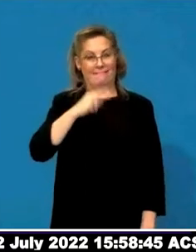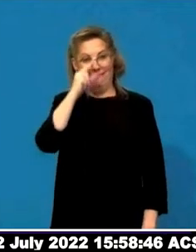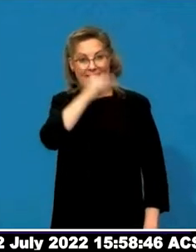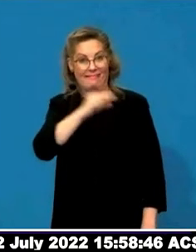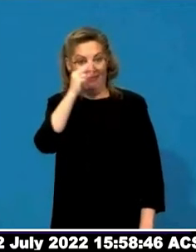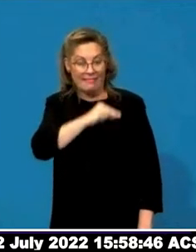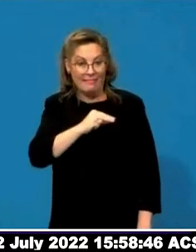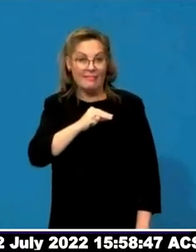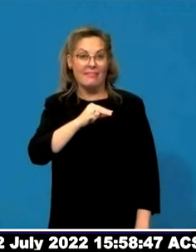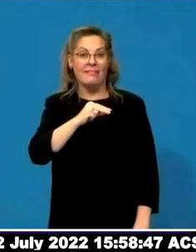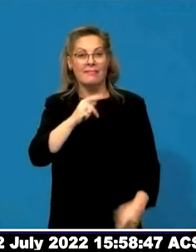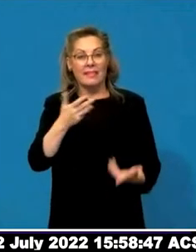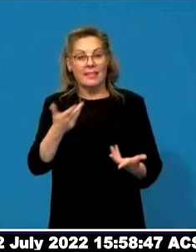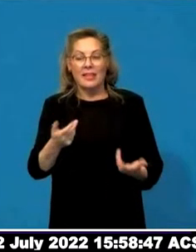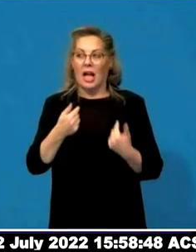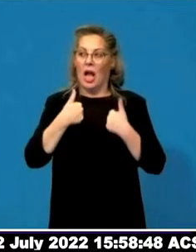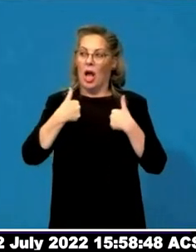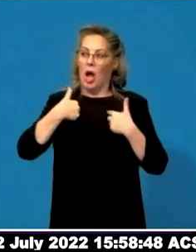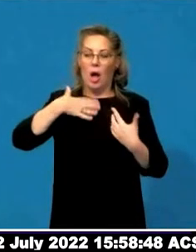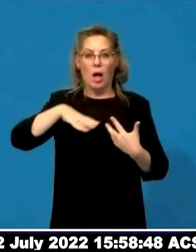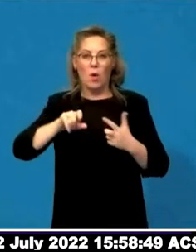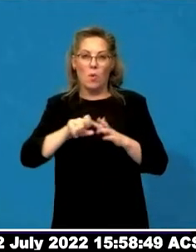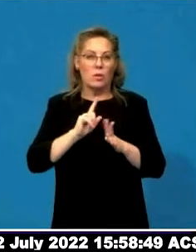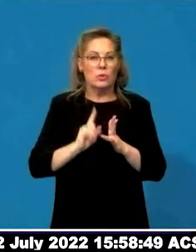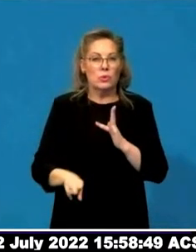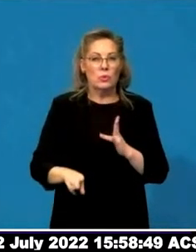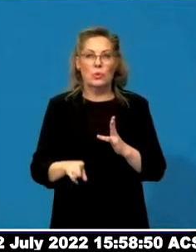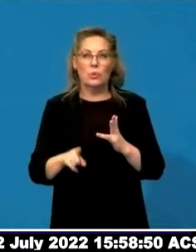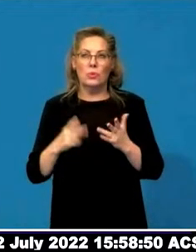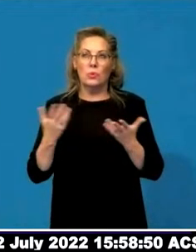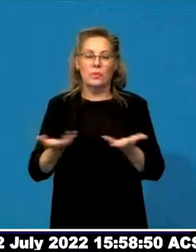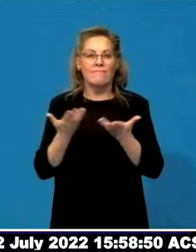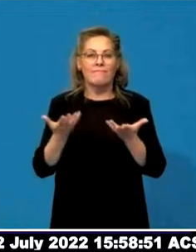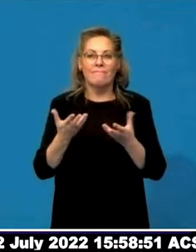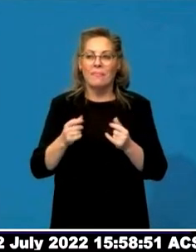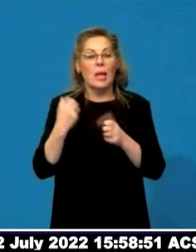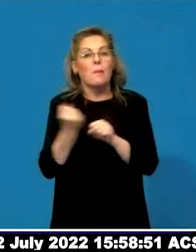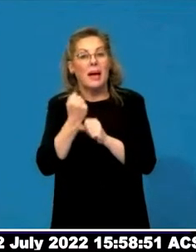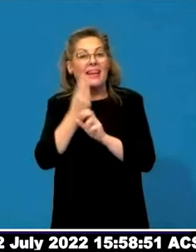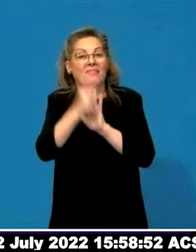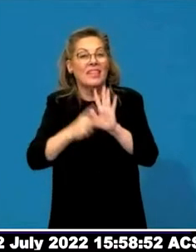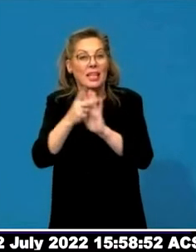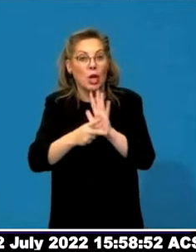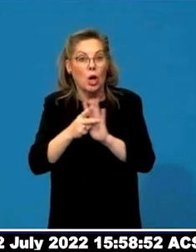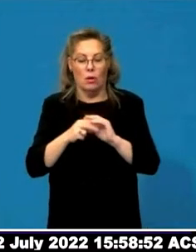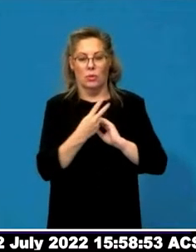a nice little - I guess, a documentary for the 25th anniversary of the flag